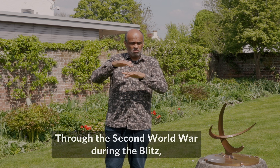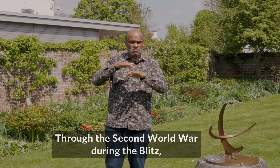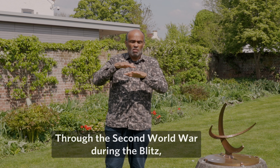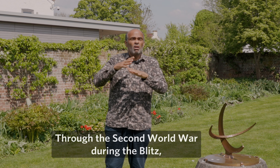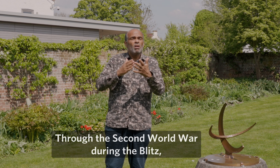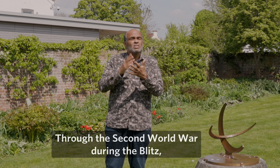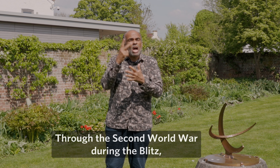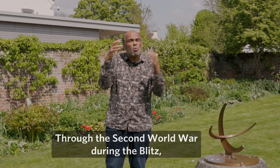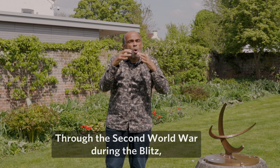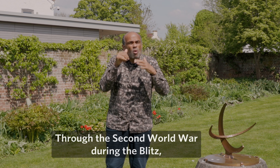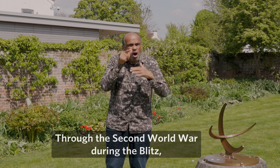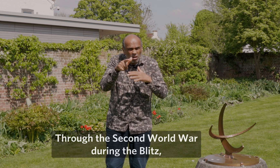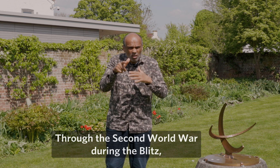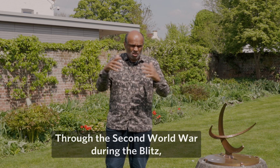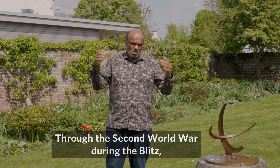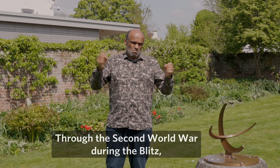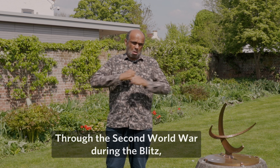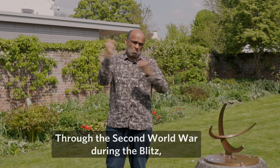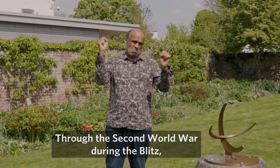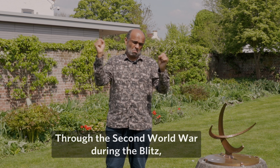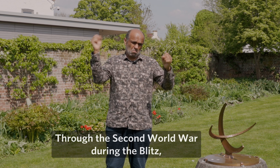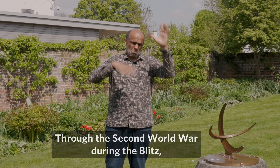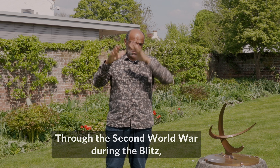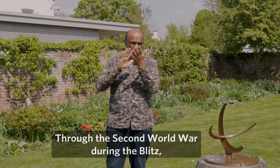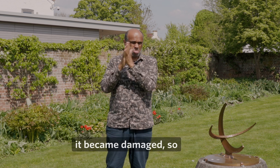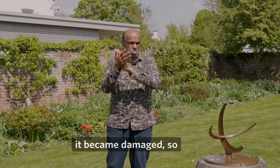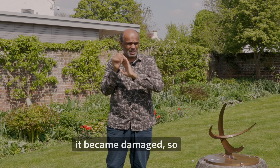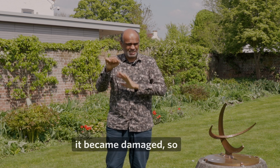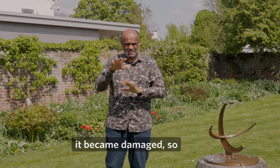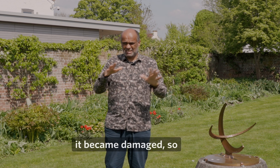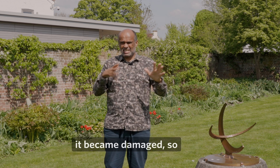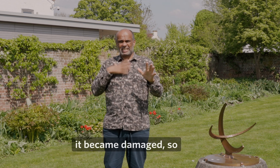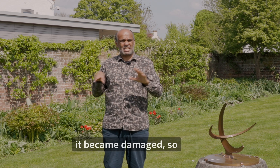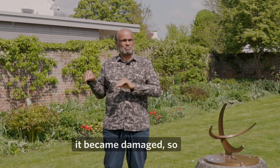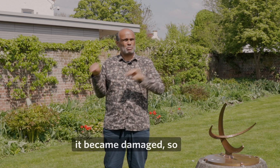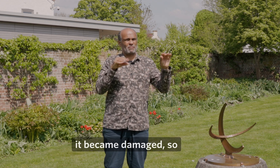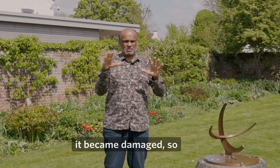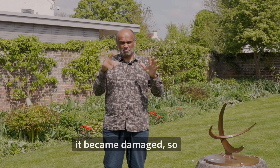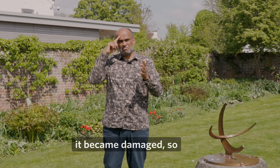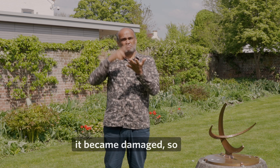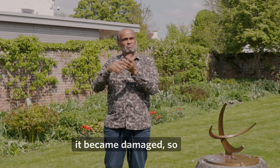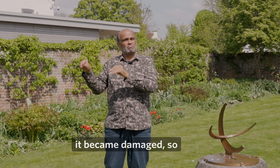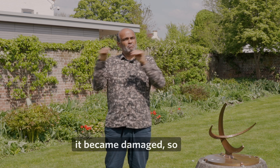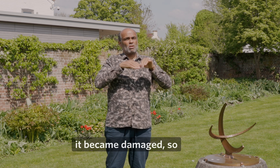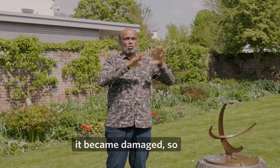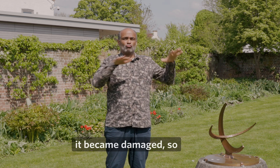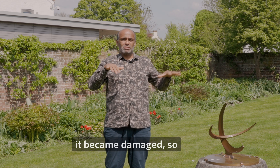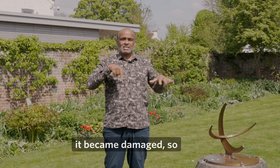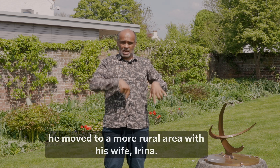Through the Second World War during the Blitz, it became damaged, so